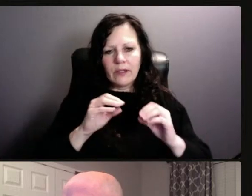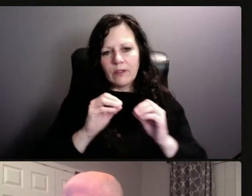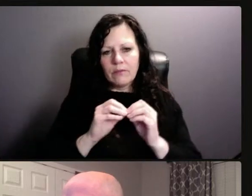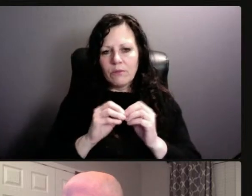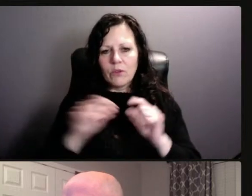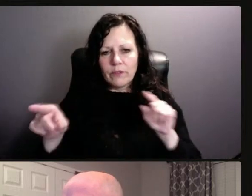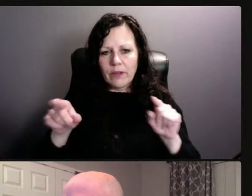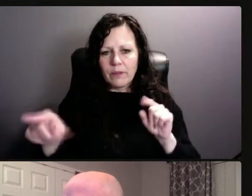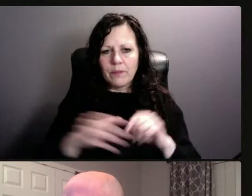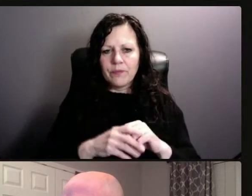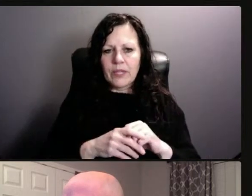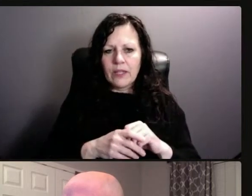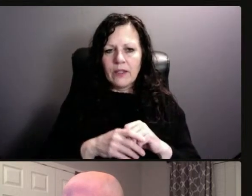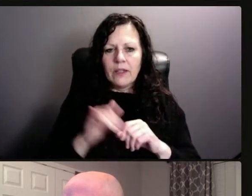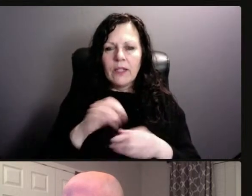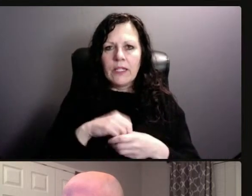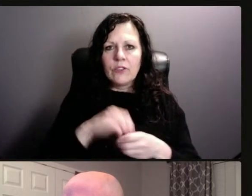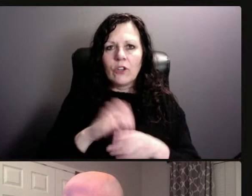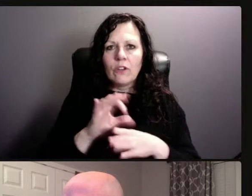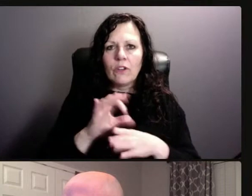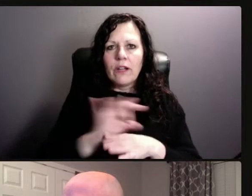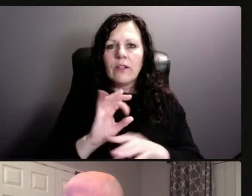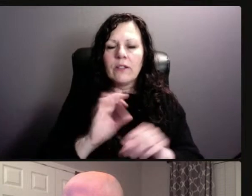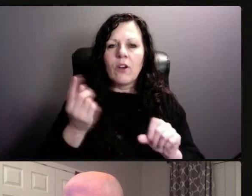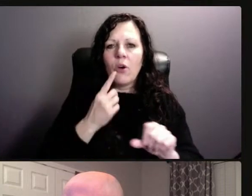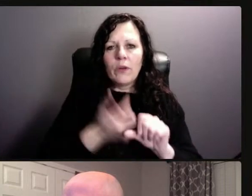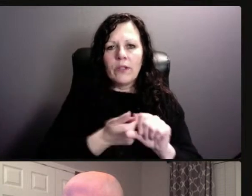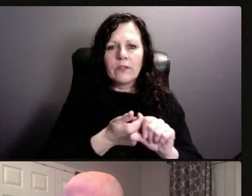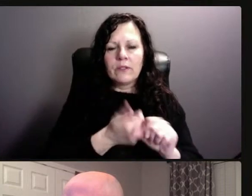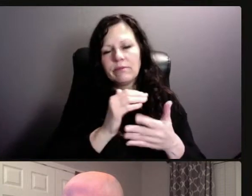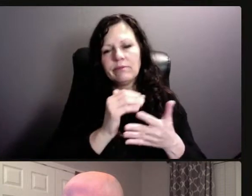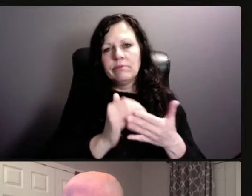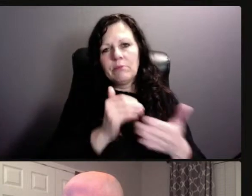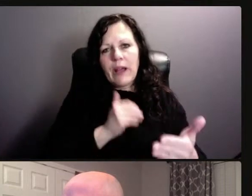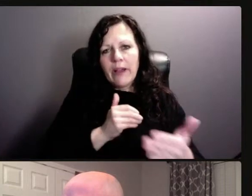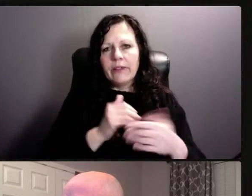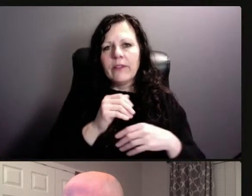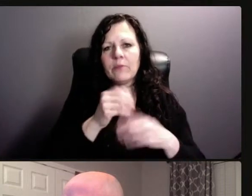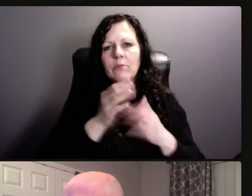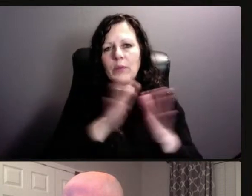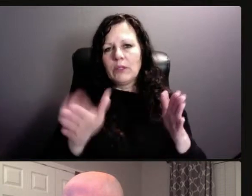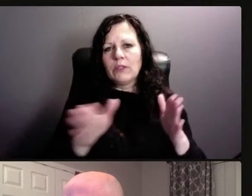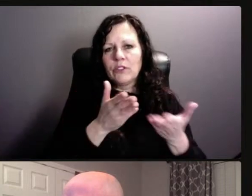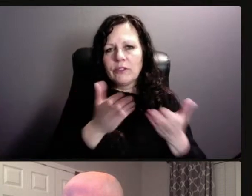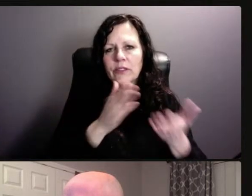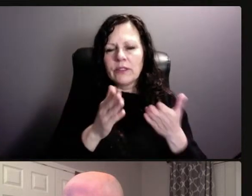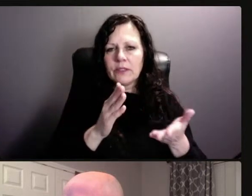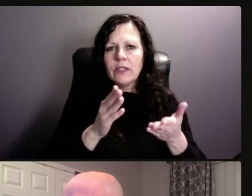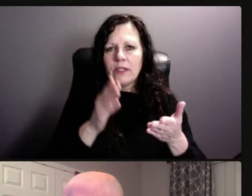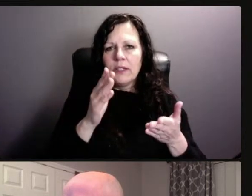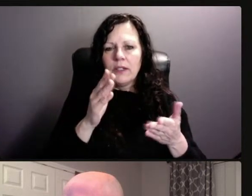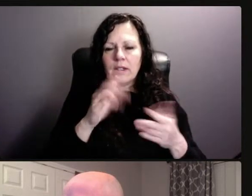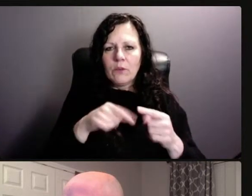TO ENHANCE SERVICES TO BE MEETING YOUR PEERS IN